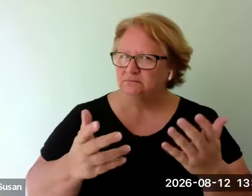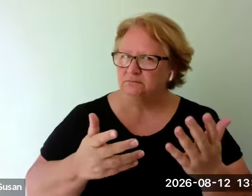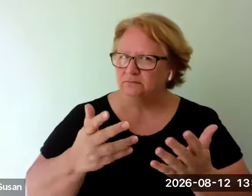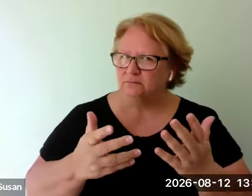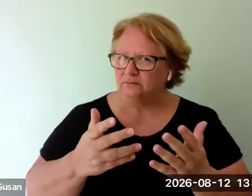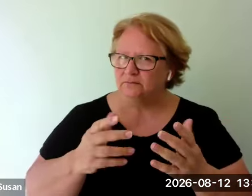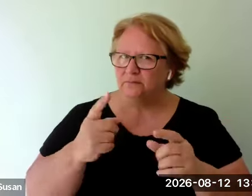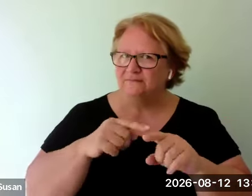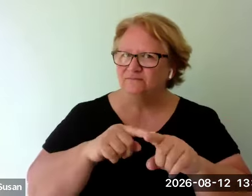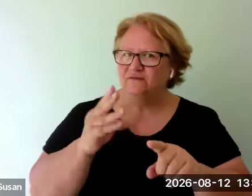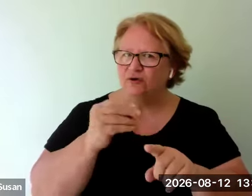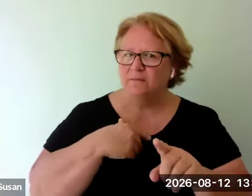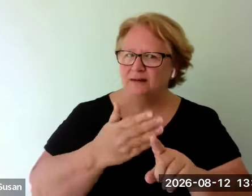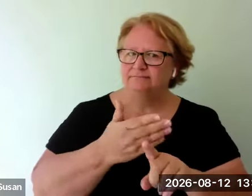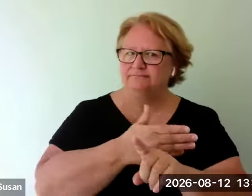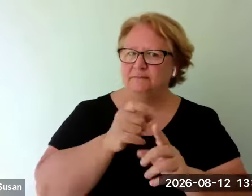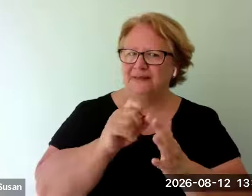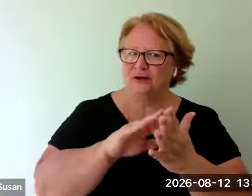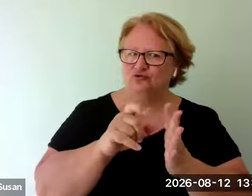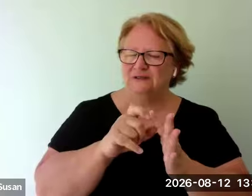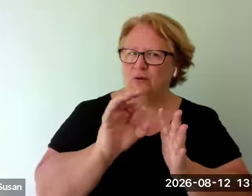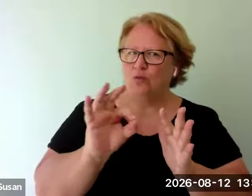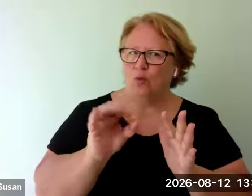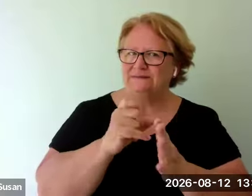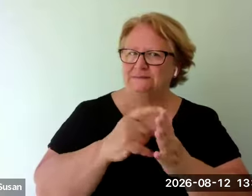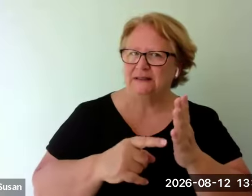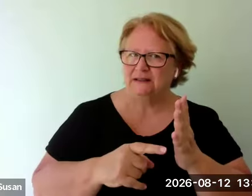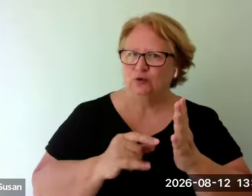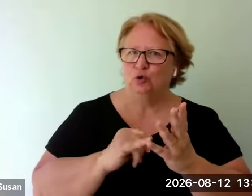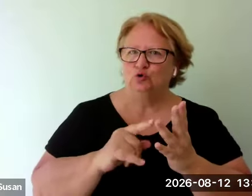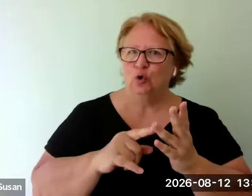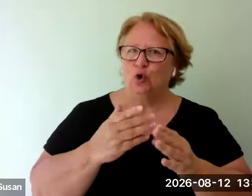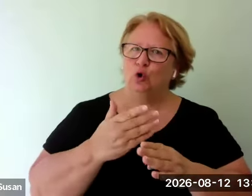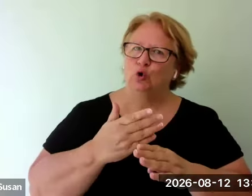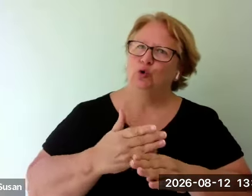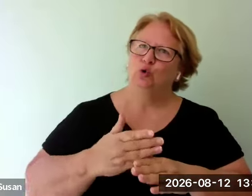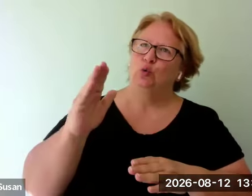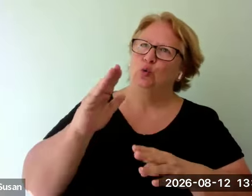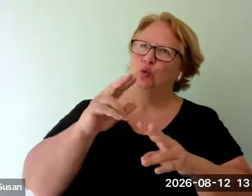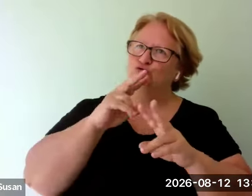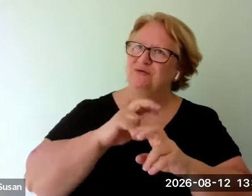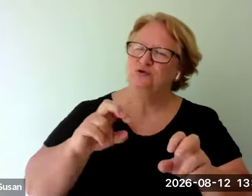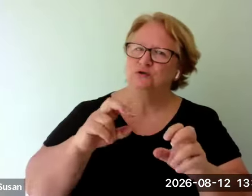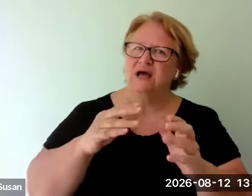early career researcher in disability research, even though you may not be considered that way solely